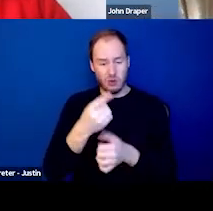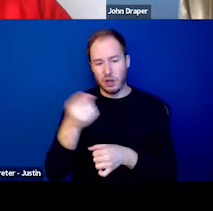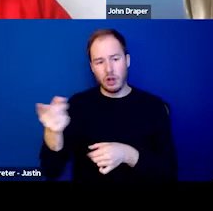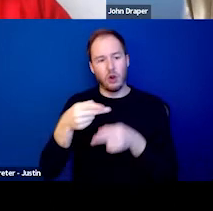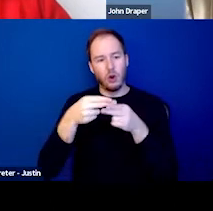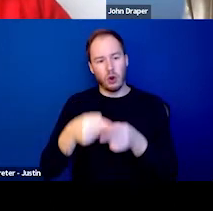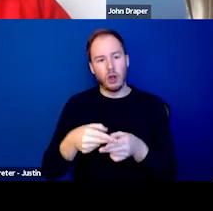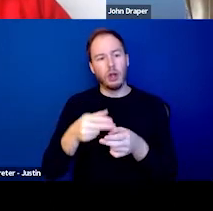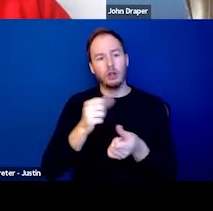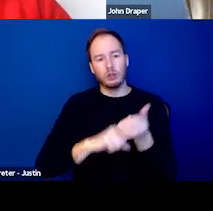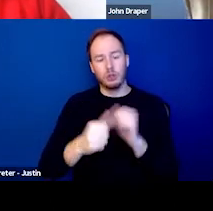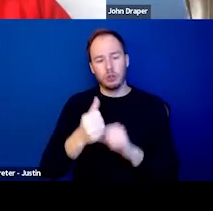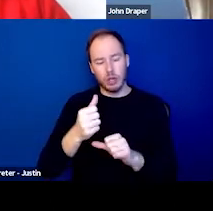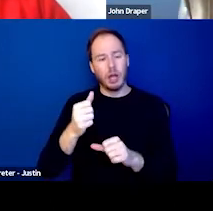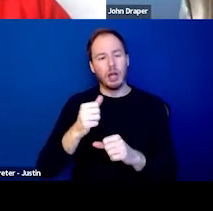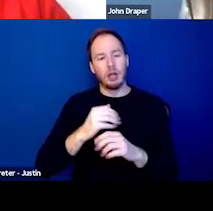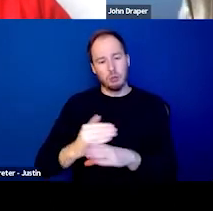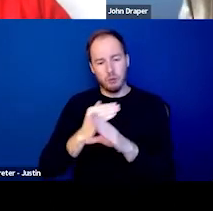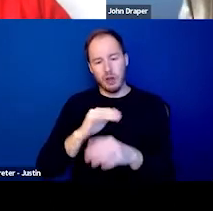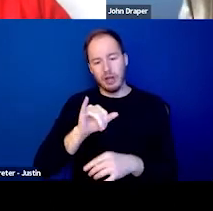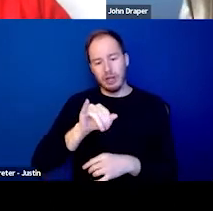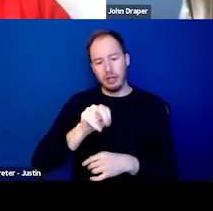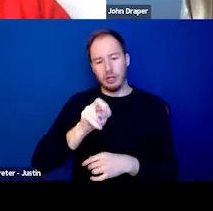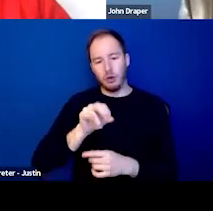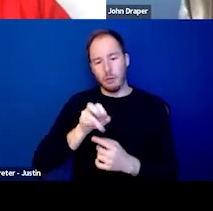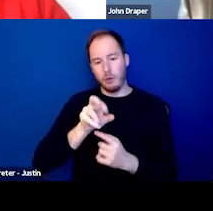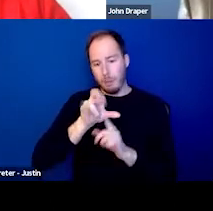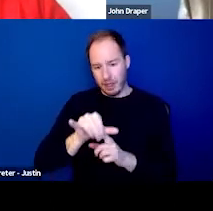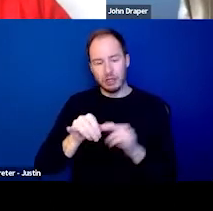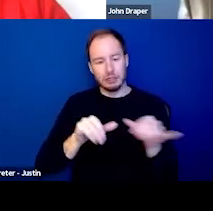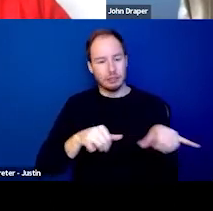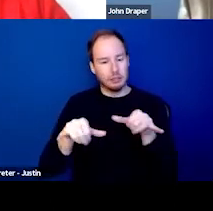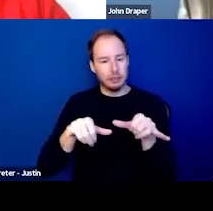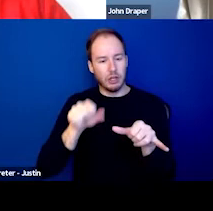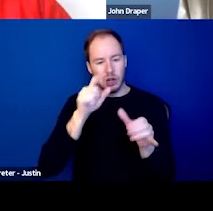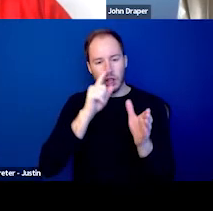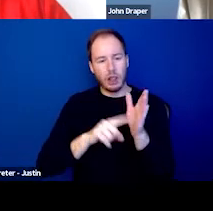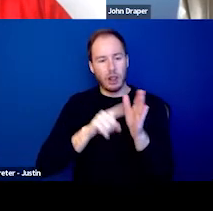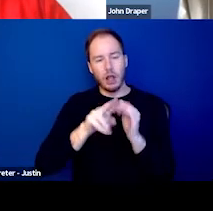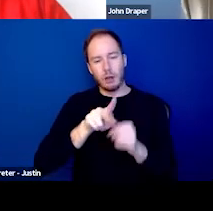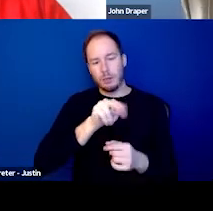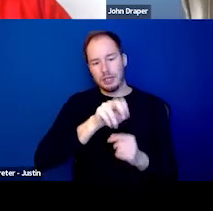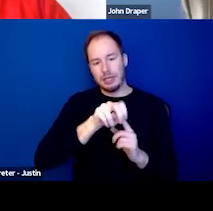the Suicide Prevention Interoperability Standard. And you can just look it up, NENA Interoperability Standard online,